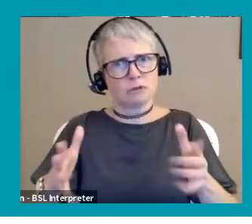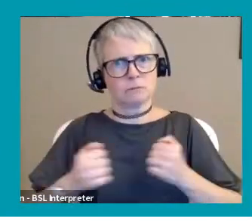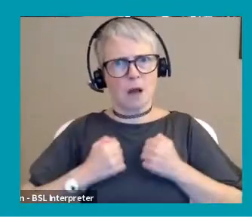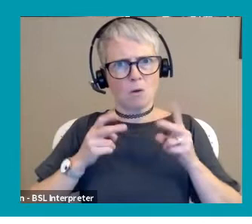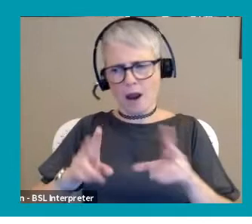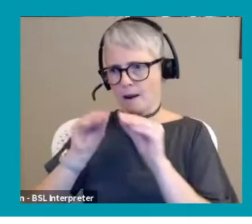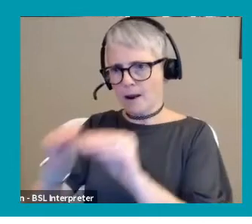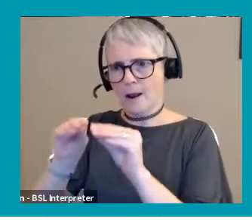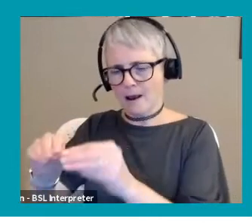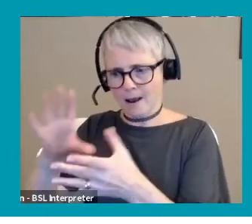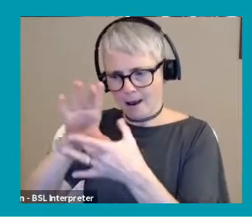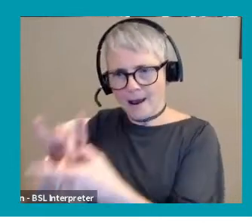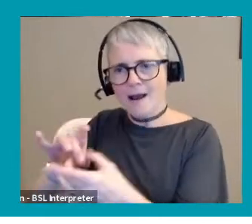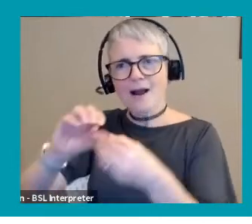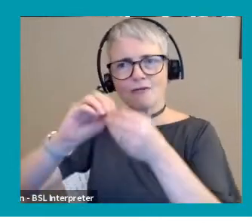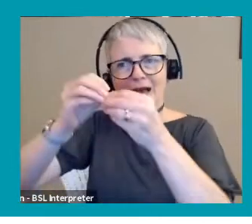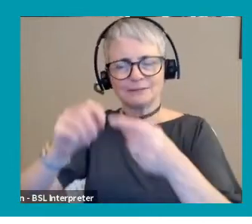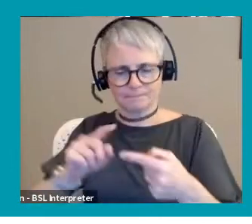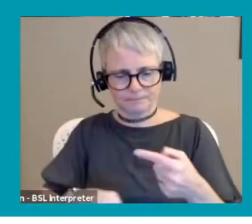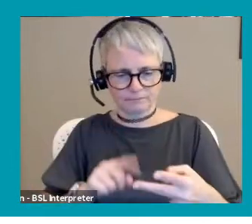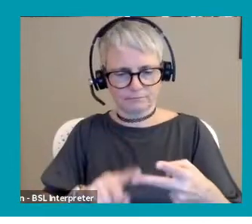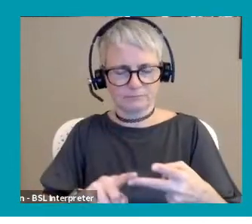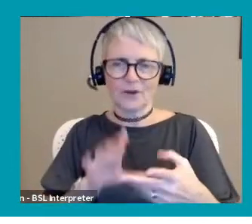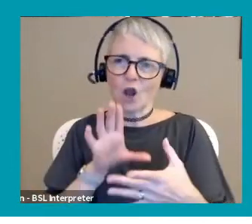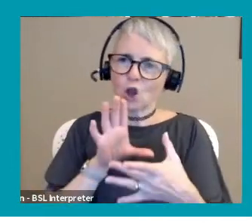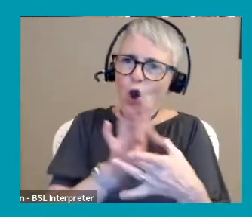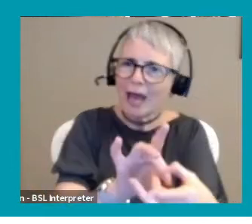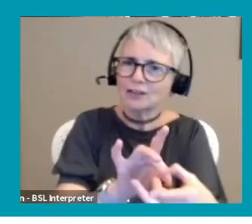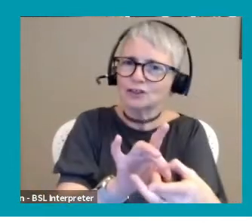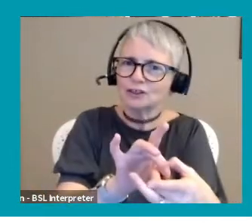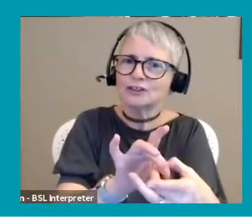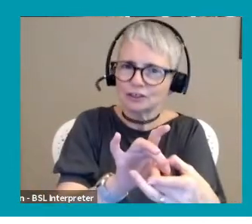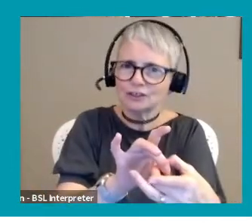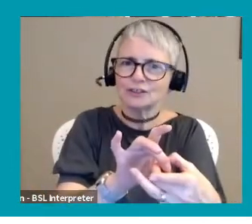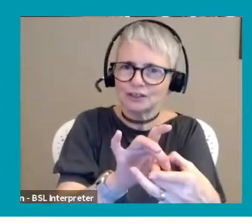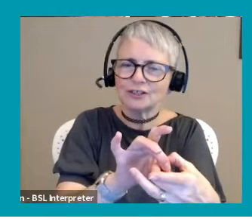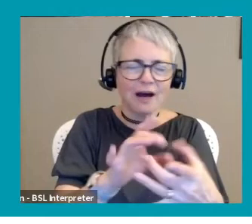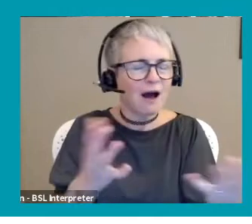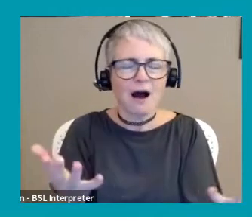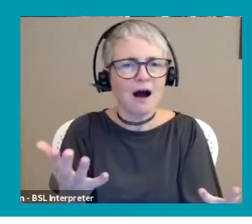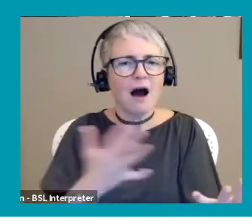Connections, I love building connections and I love meeting lots of